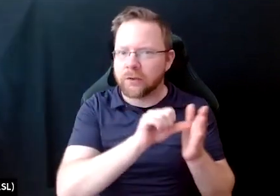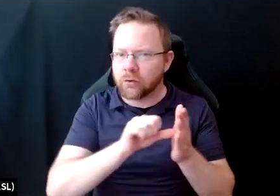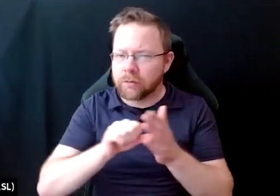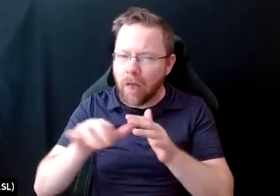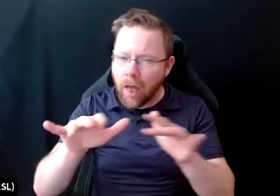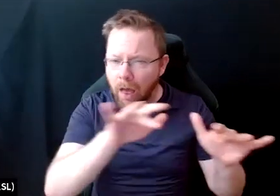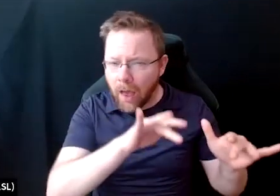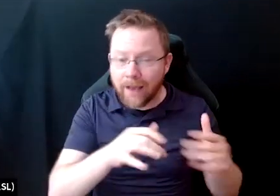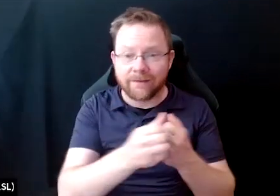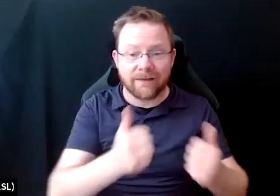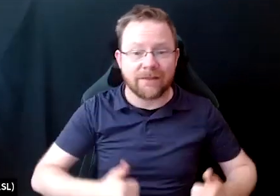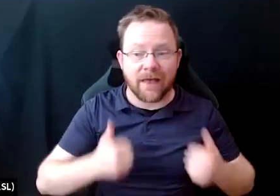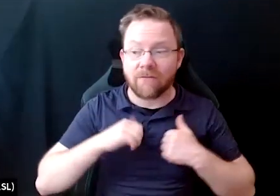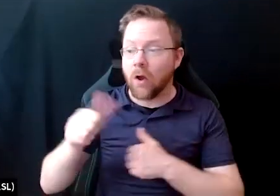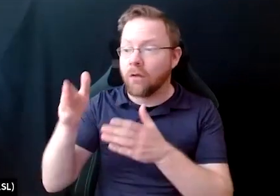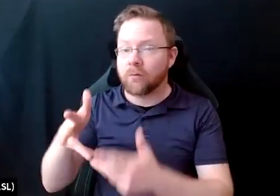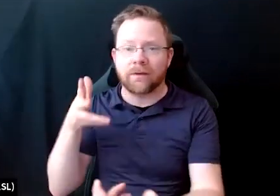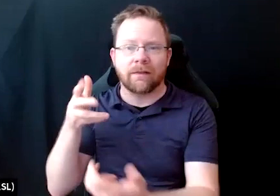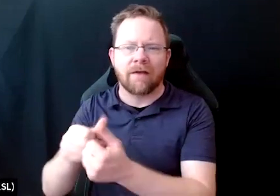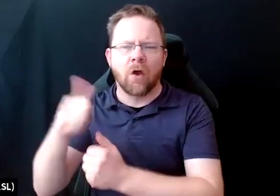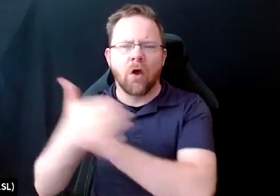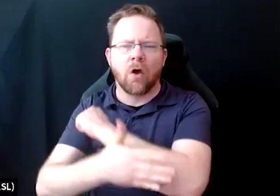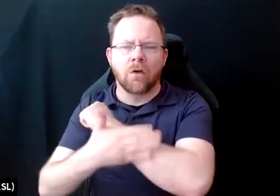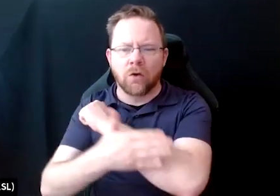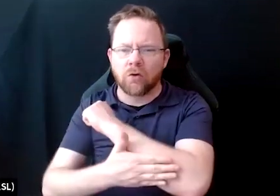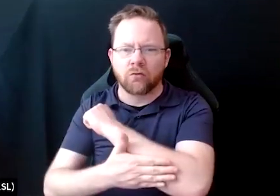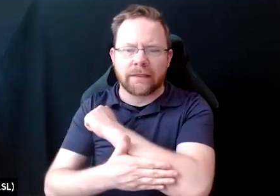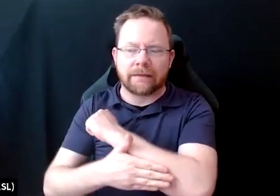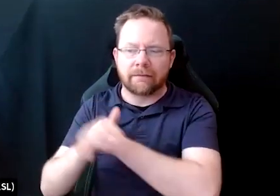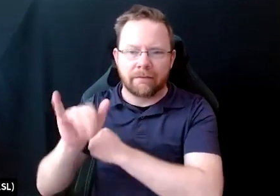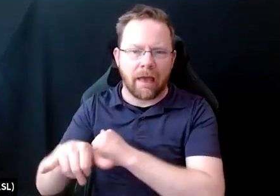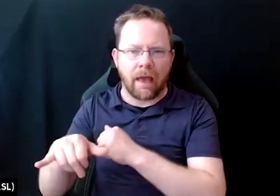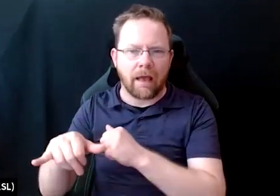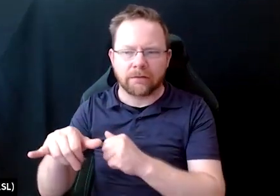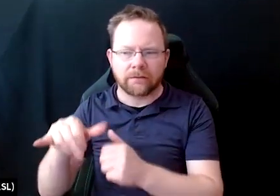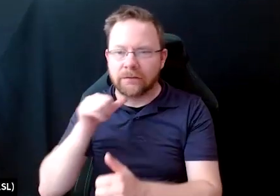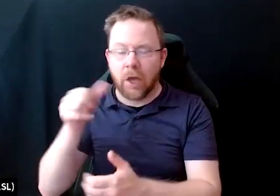The other person had an accident overseas in a middle-income country and they were not able to save his leg.